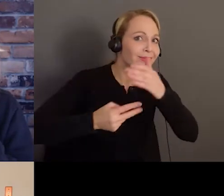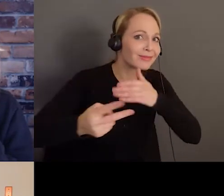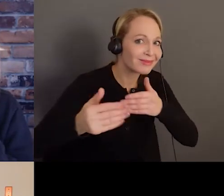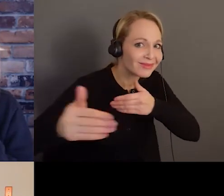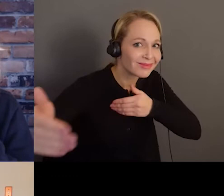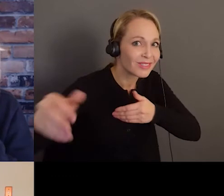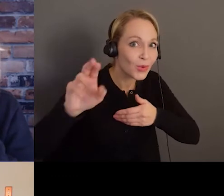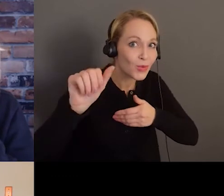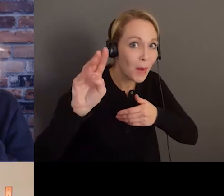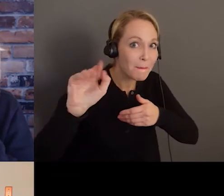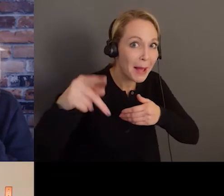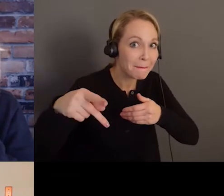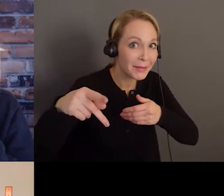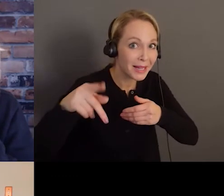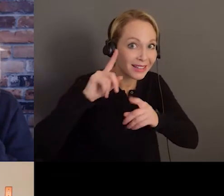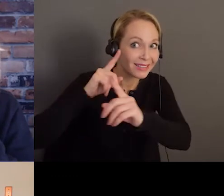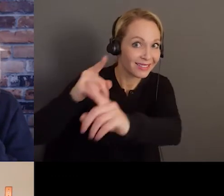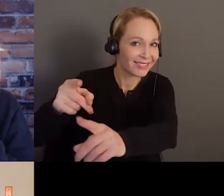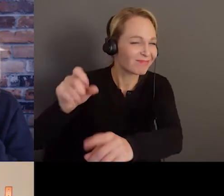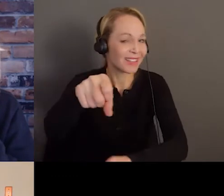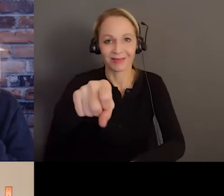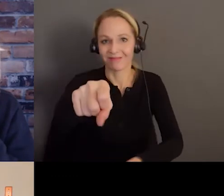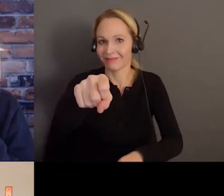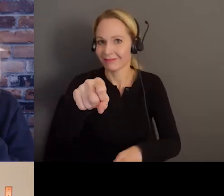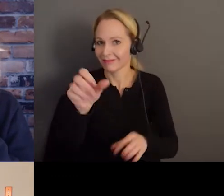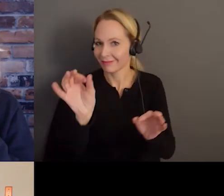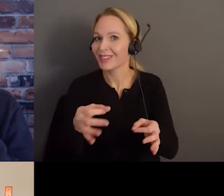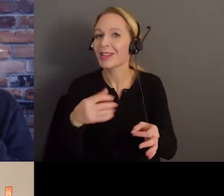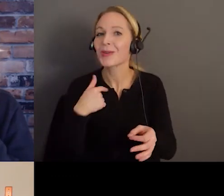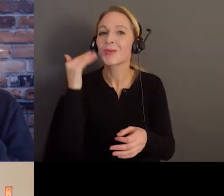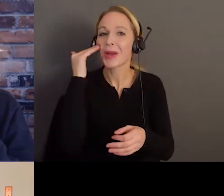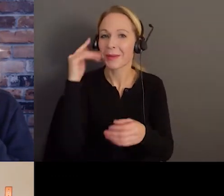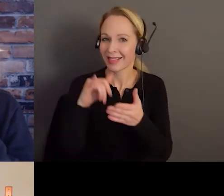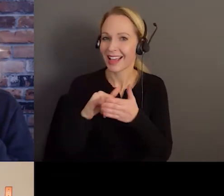I WOULD SAY YES, WE ARE AWARE OF IT AND LOOKING FOR WAYS TO ADDRESS THAT.